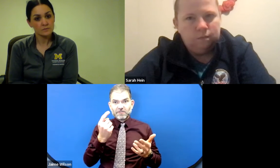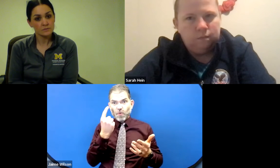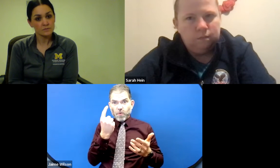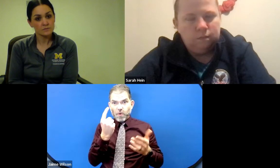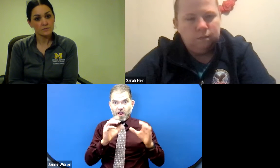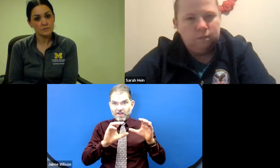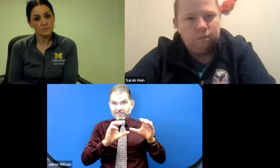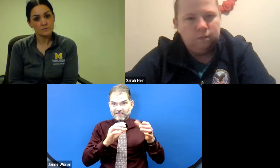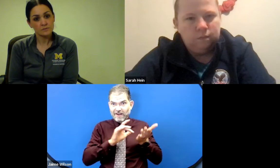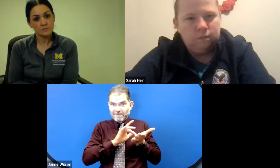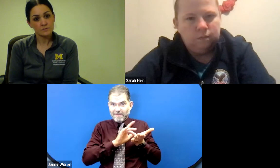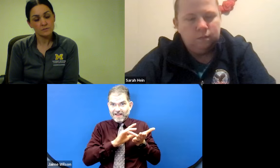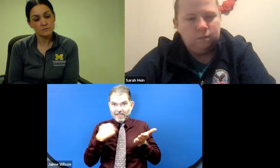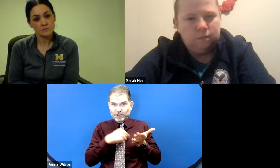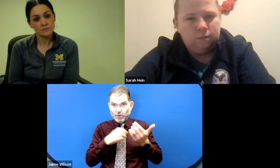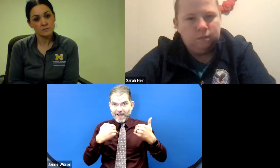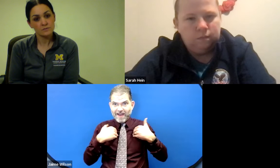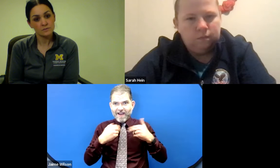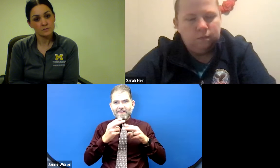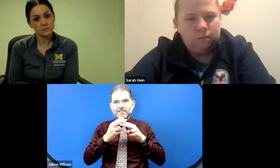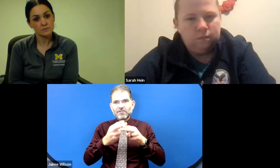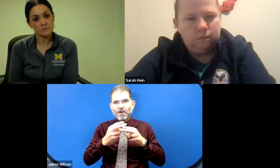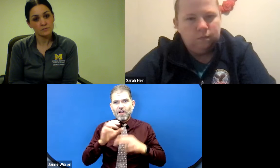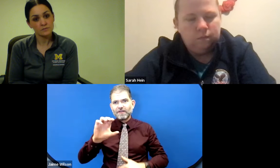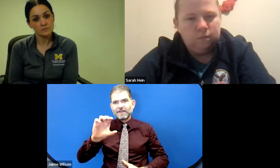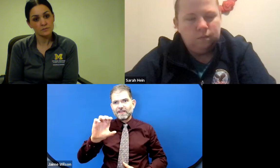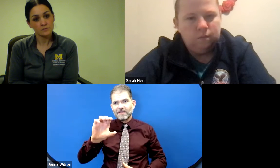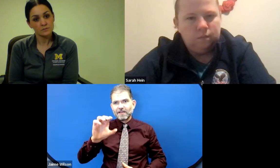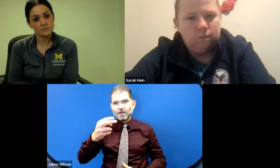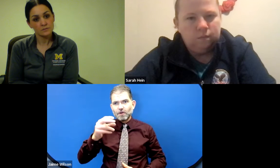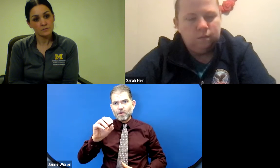ASL Interpreter: and the reason being ASL Interpreter: there's a class of medications that we have